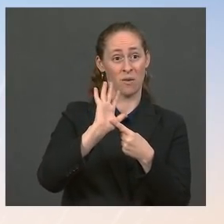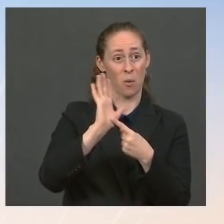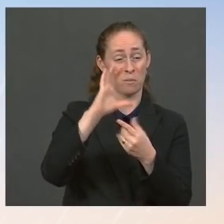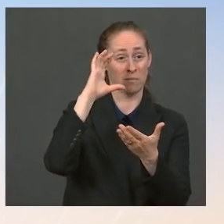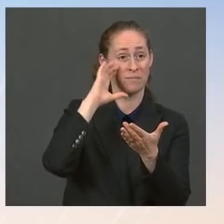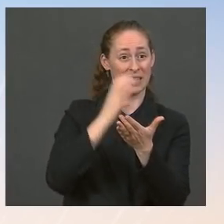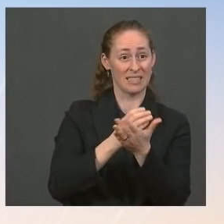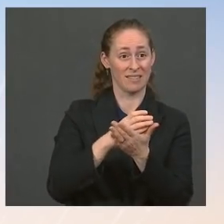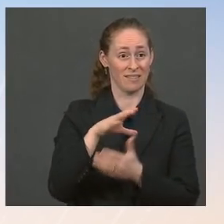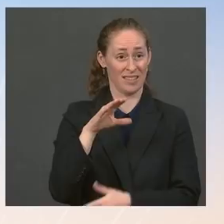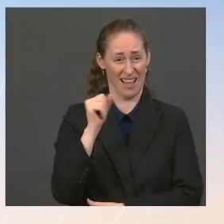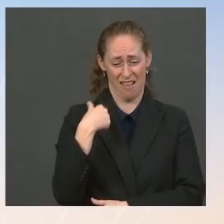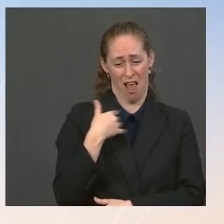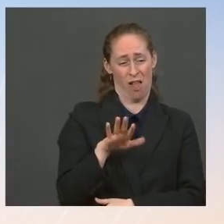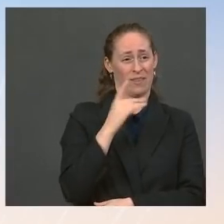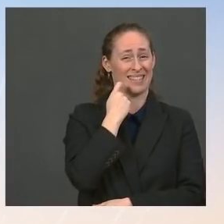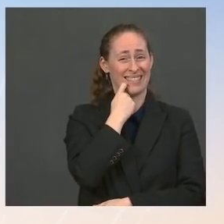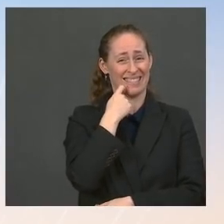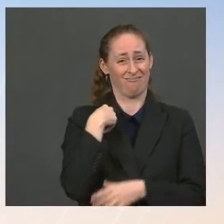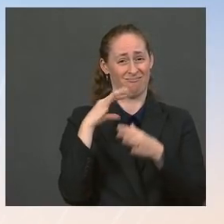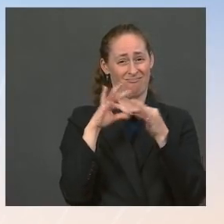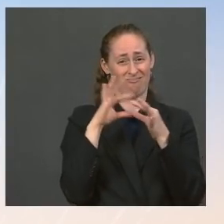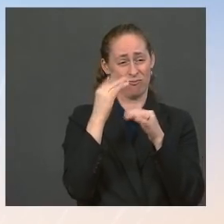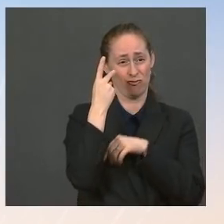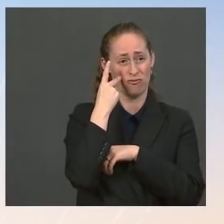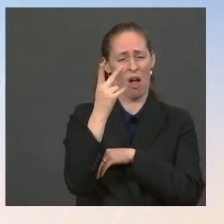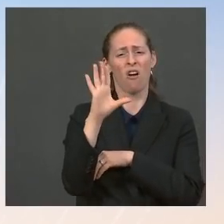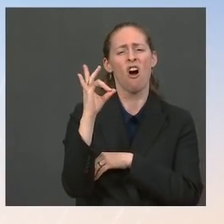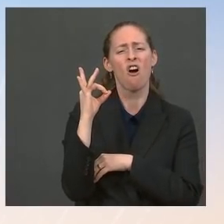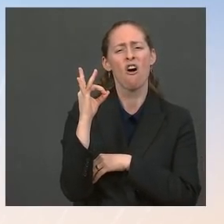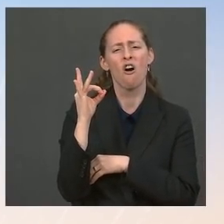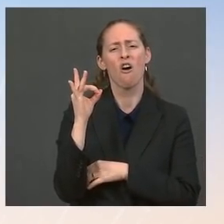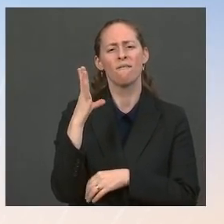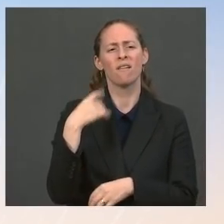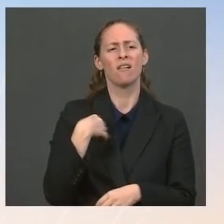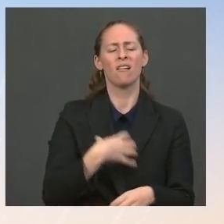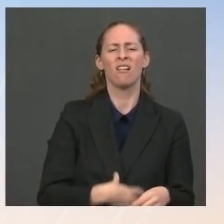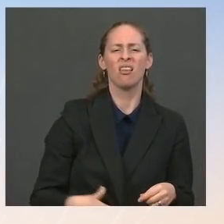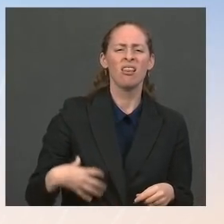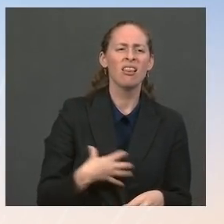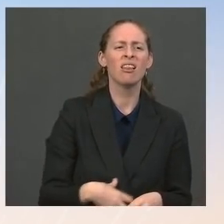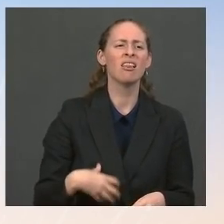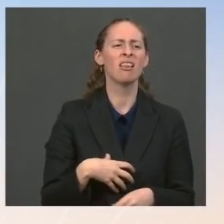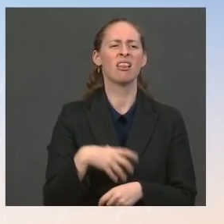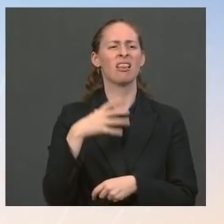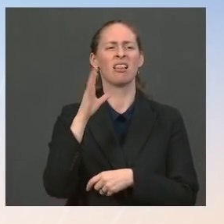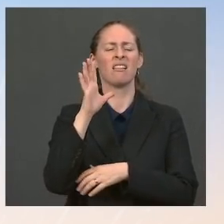the images horrified us in terms of what they suggest and what they conjure up,